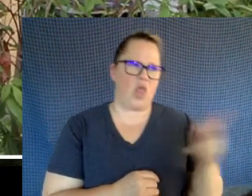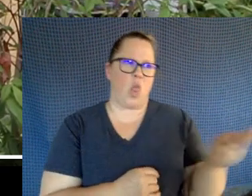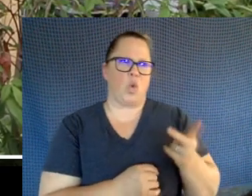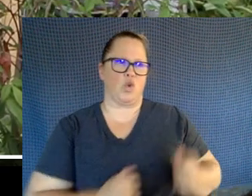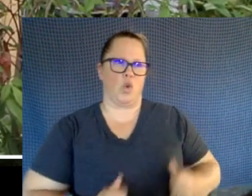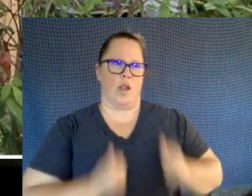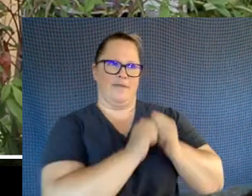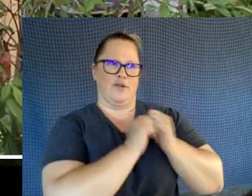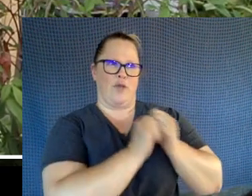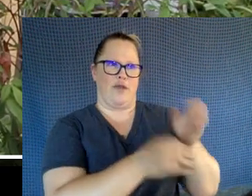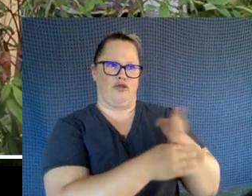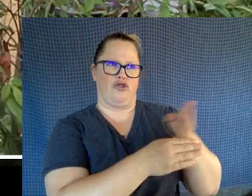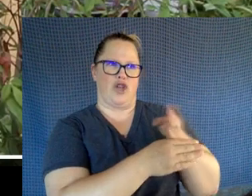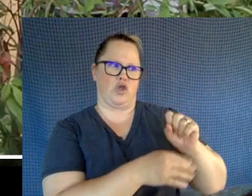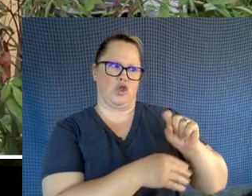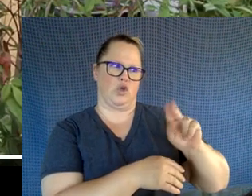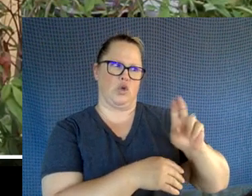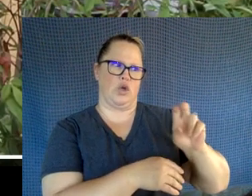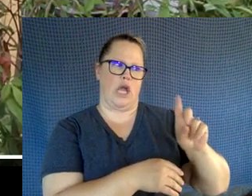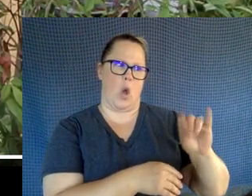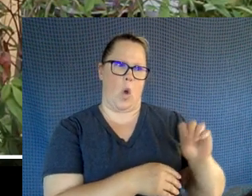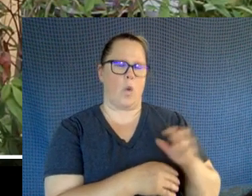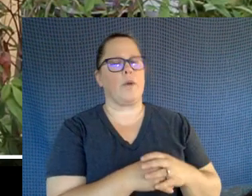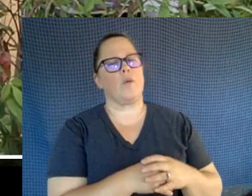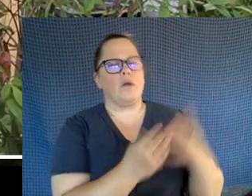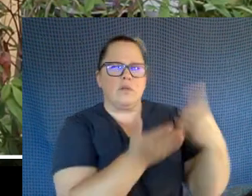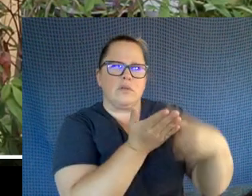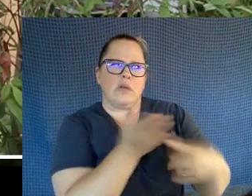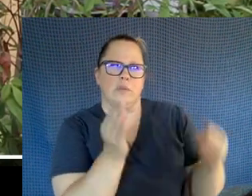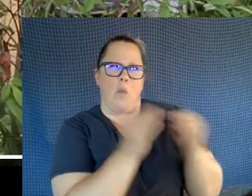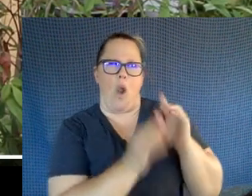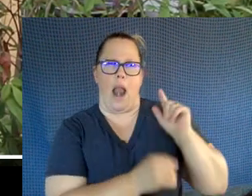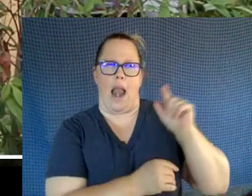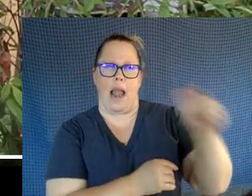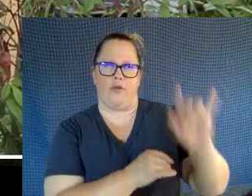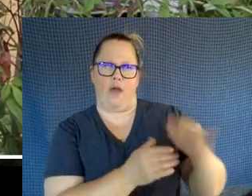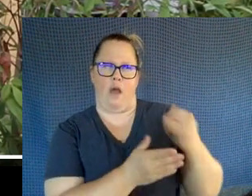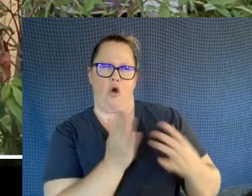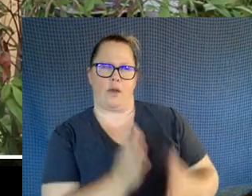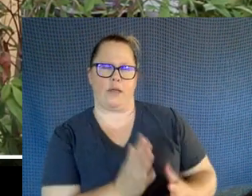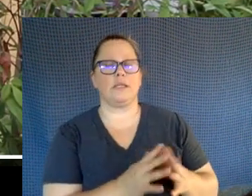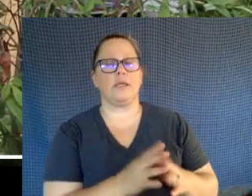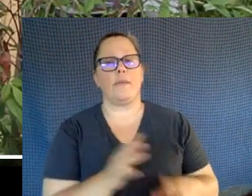Jacob Lawrence at another time. At the end of this little moment we will have a